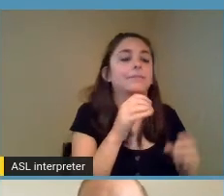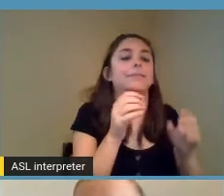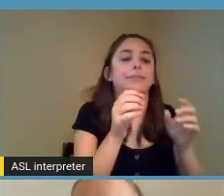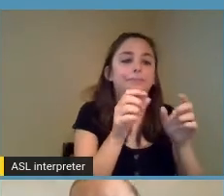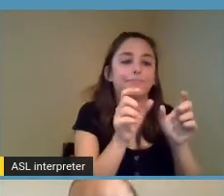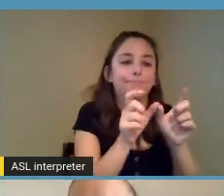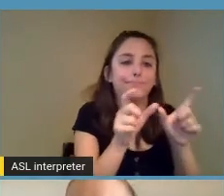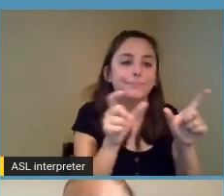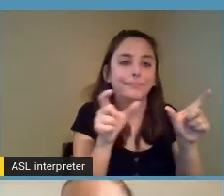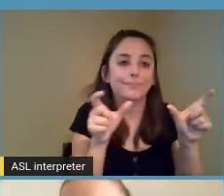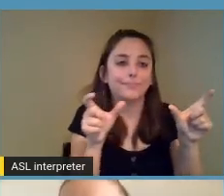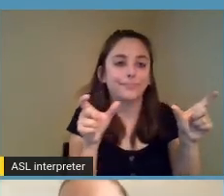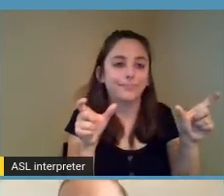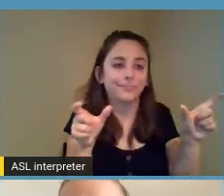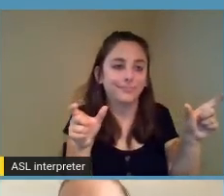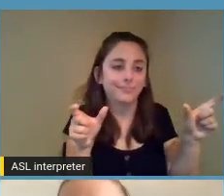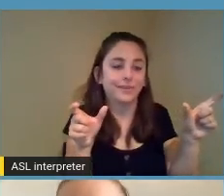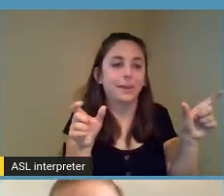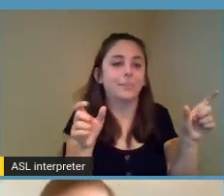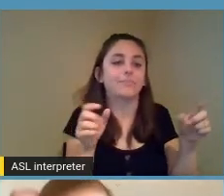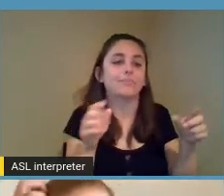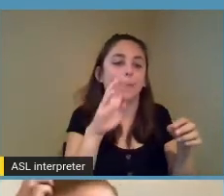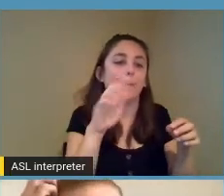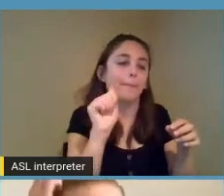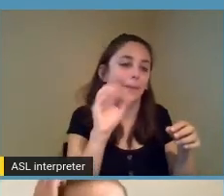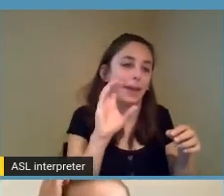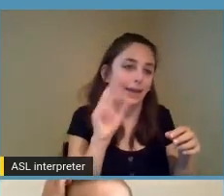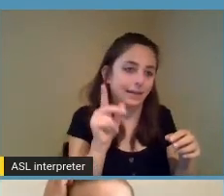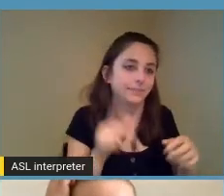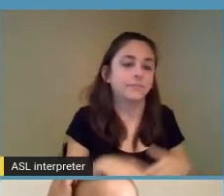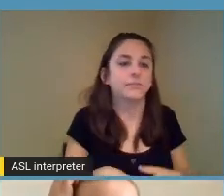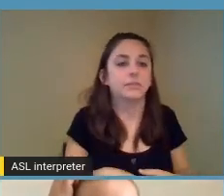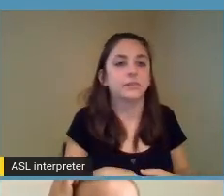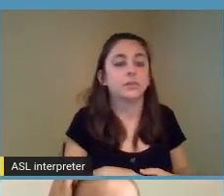is my original audio. So that is one of the things I really like about Hindenburg. It